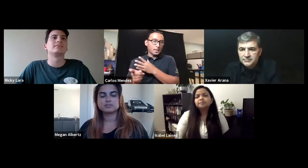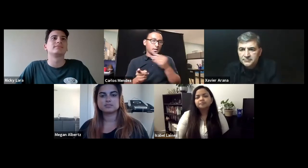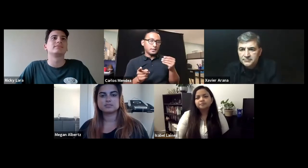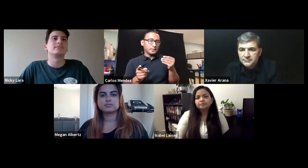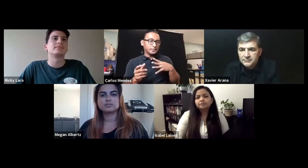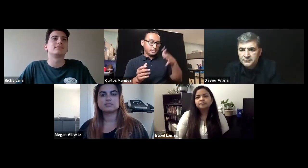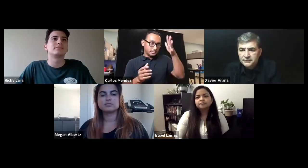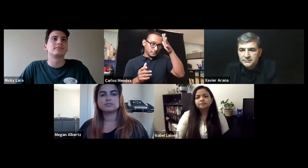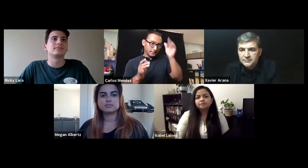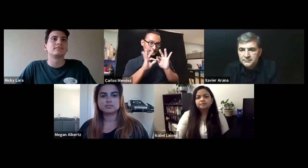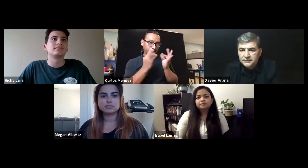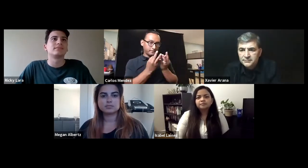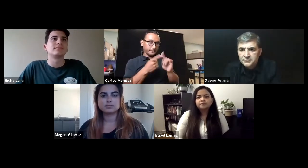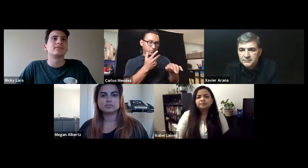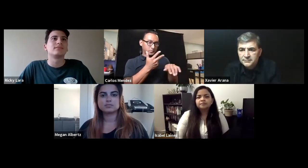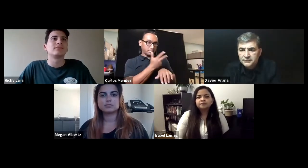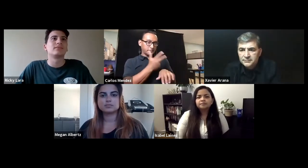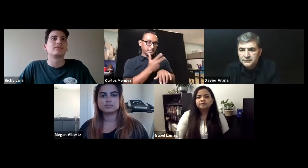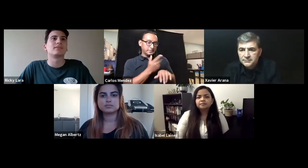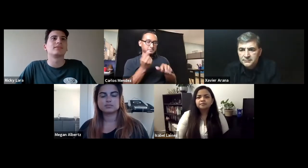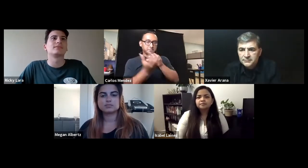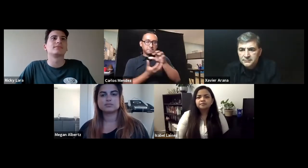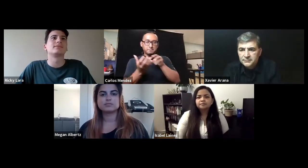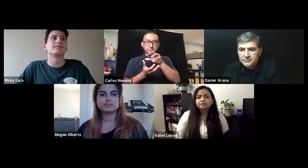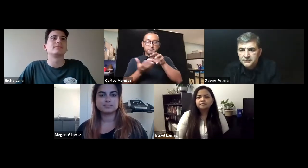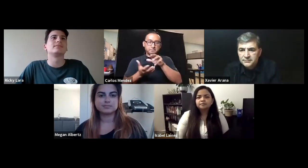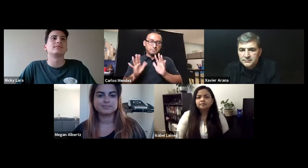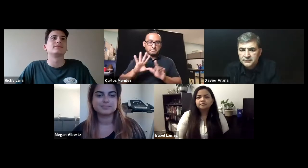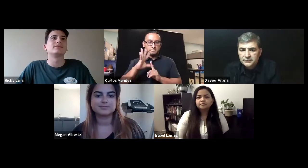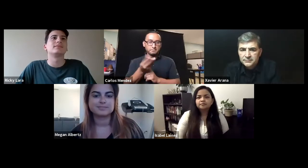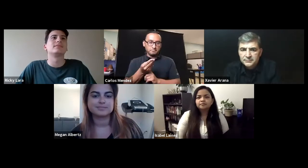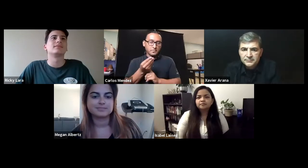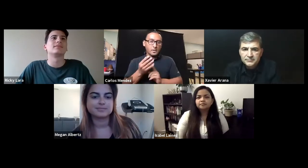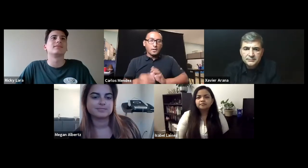I do have some of my Chinese culture, also some Guatemalan culture.